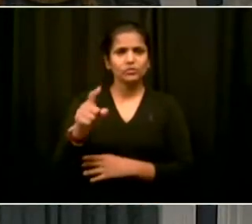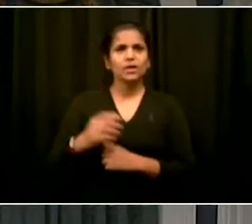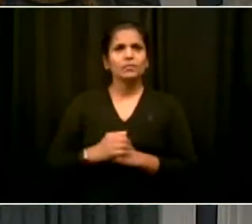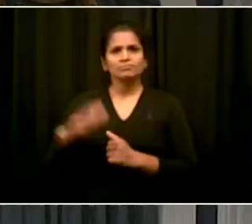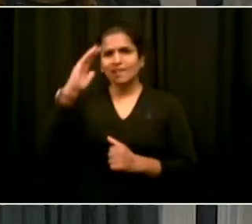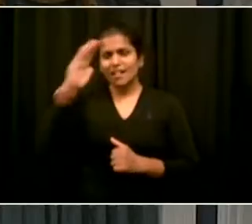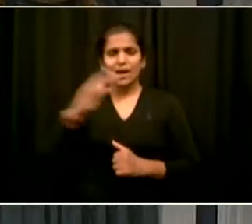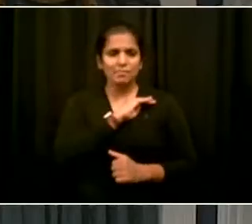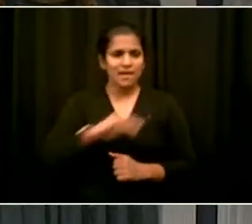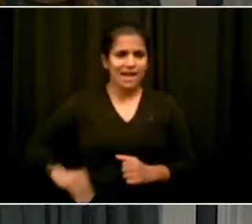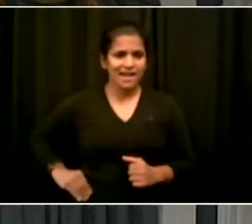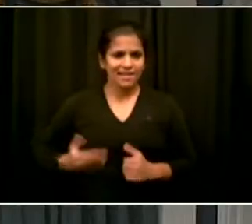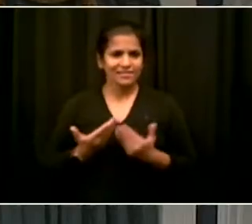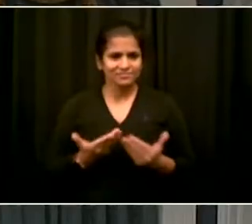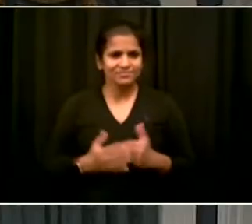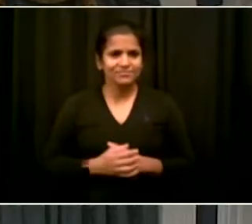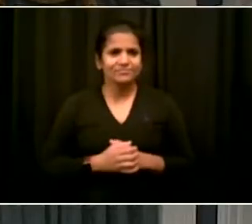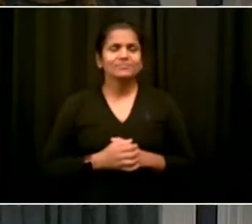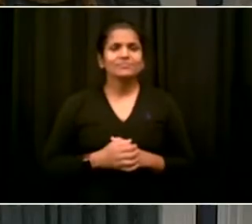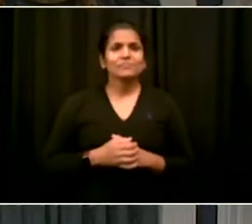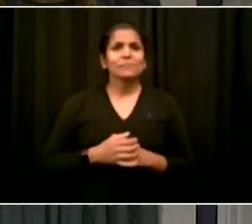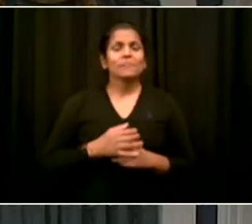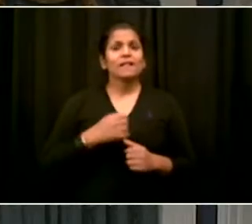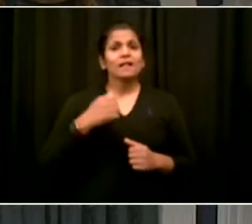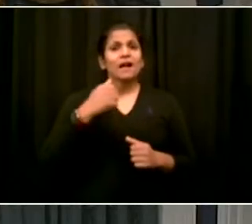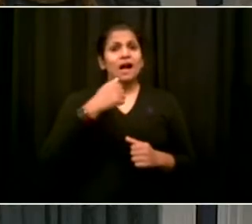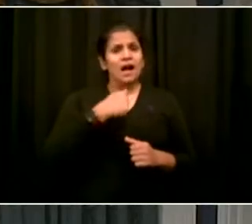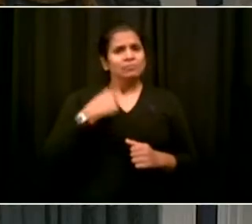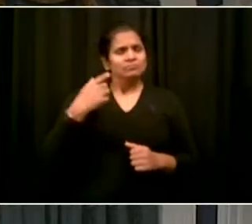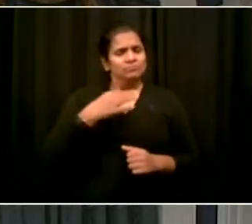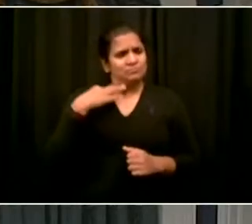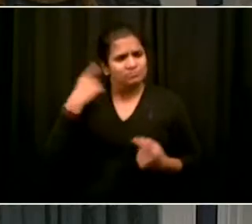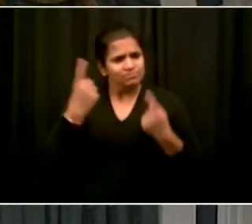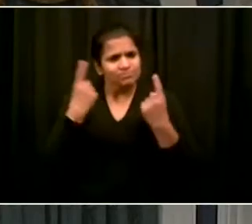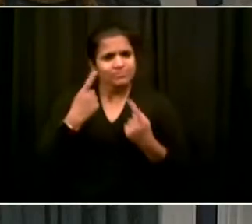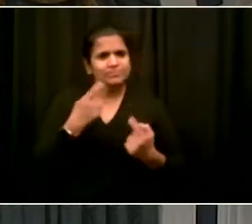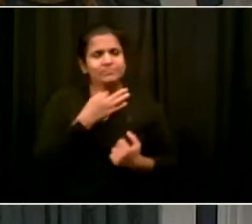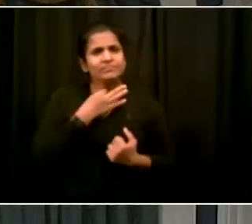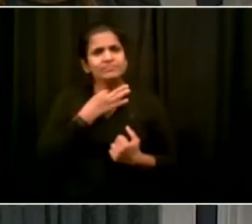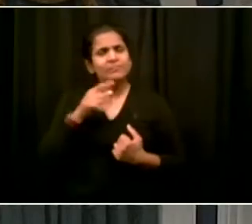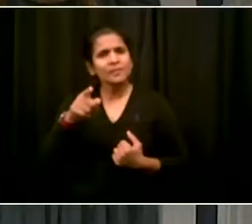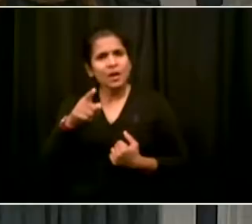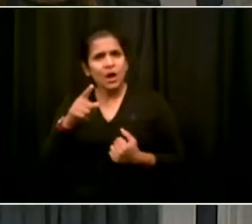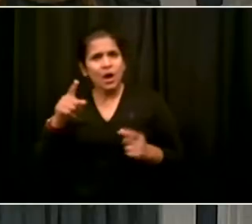VEGA. Reporter: THANK YOU FOROR TAKIKI NGMY QUESTION.